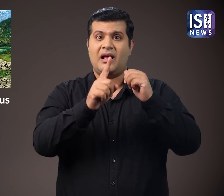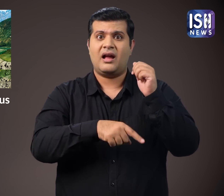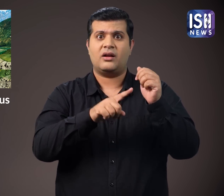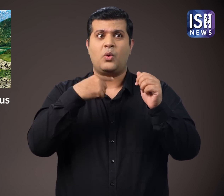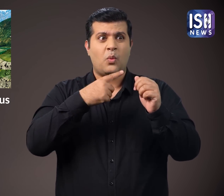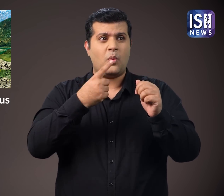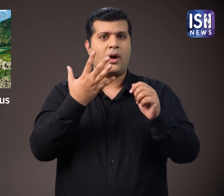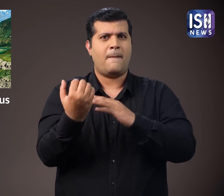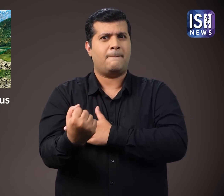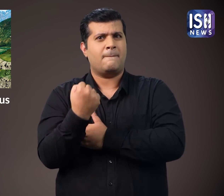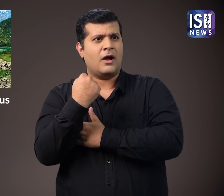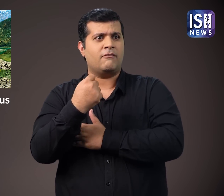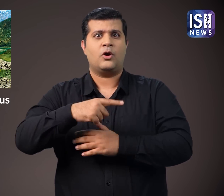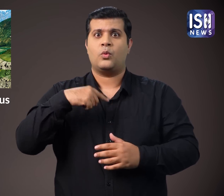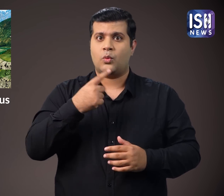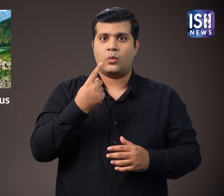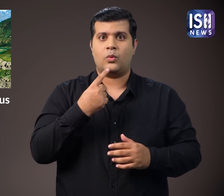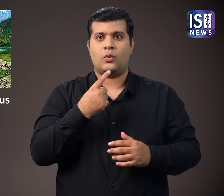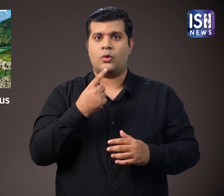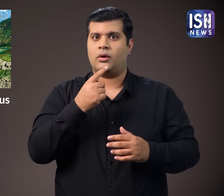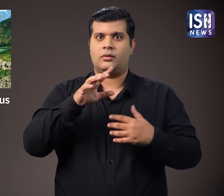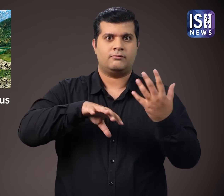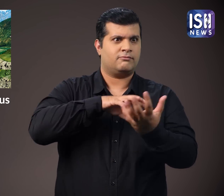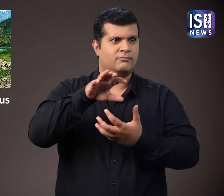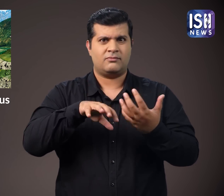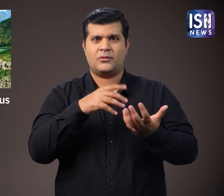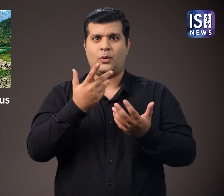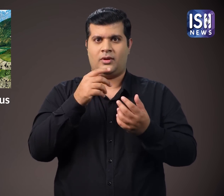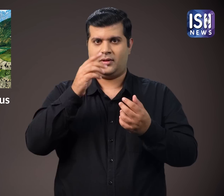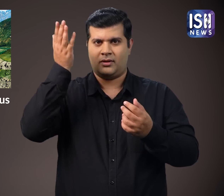Who has the final control? There is so much of confusion.